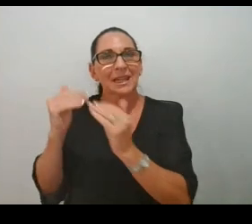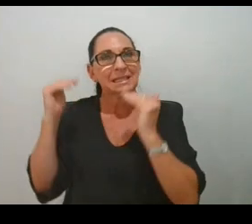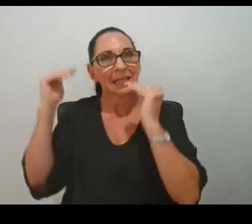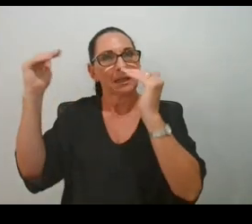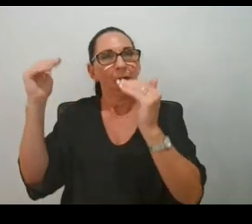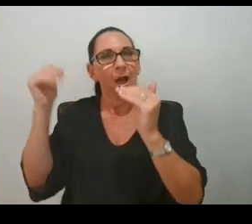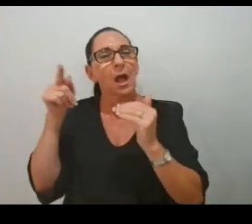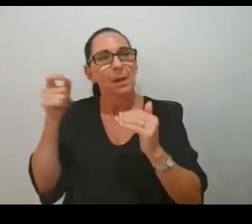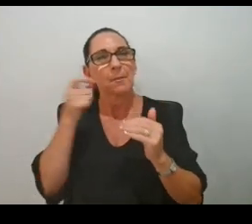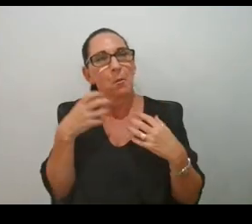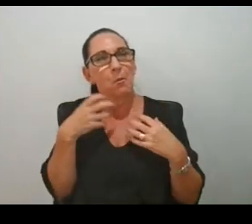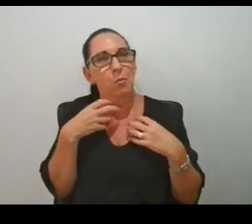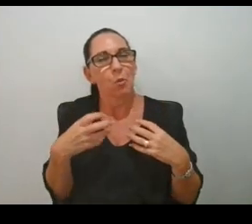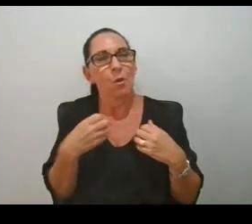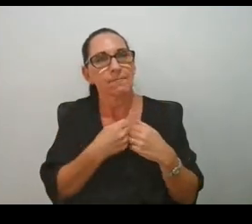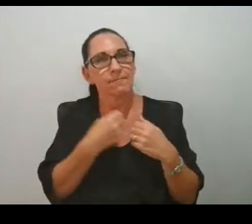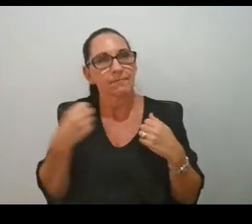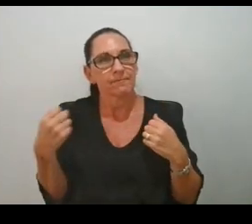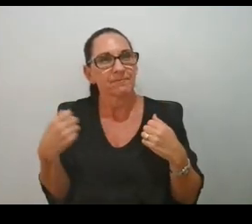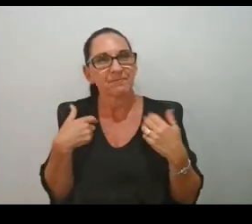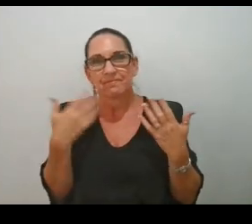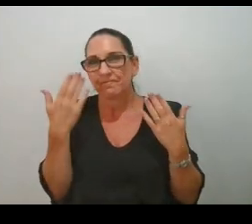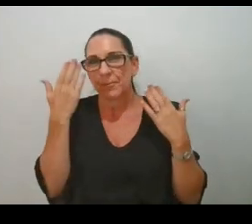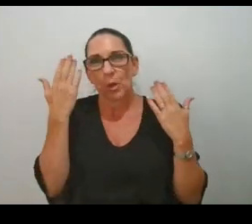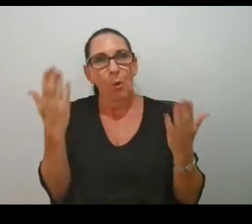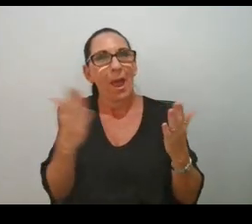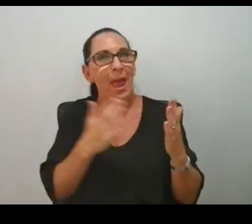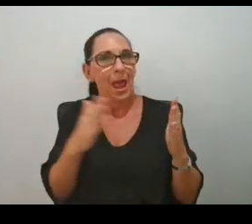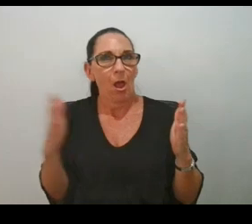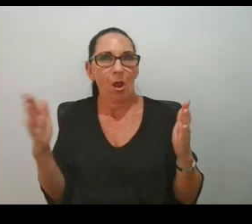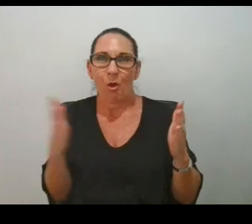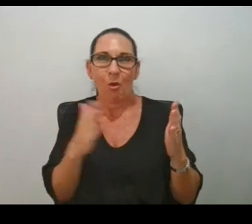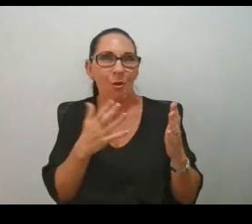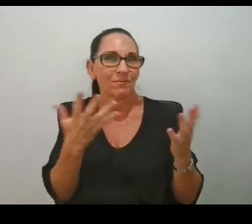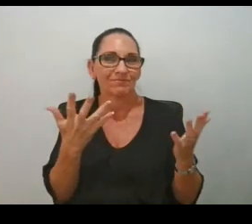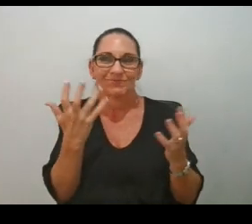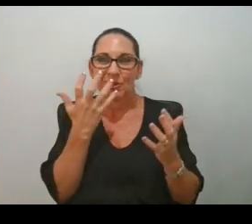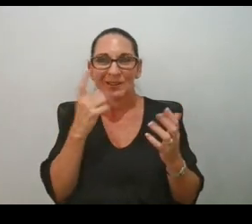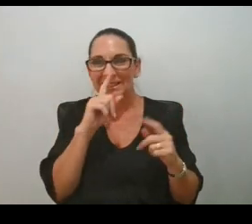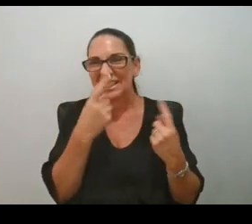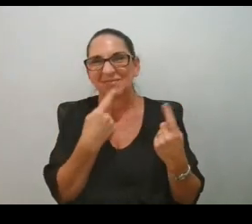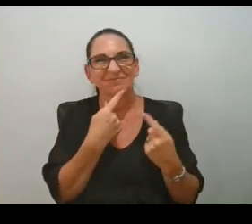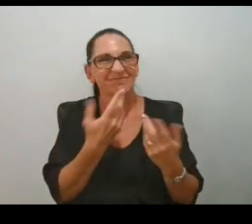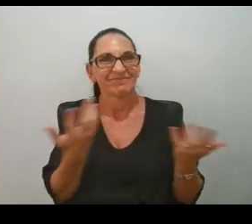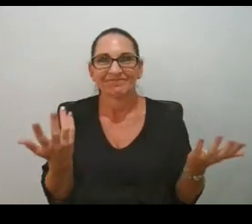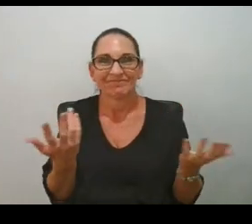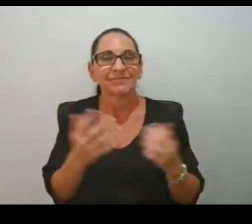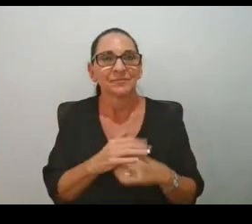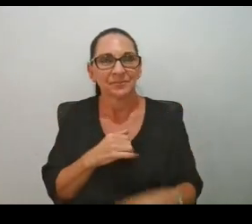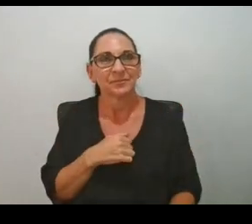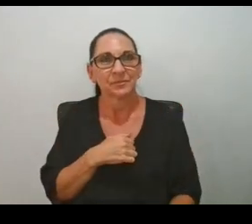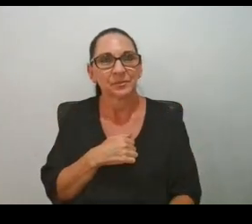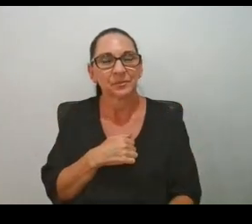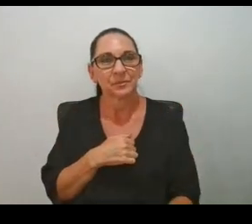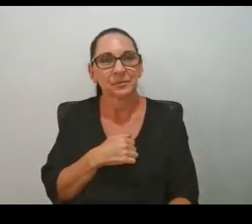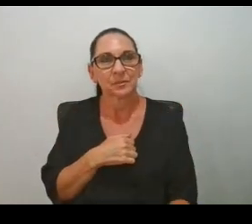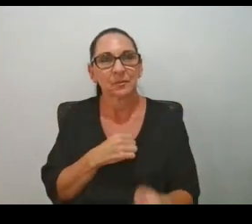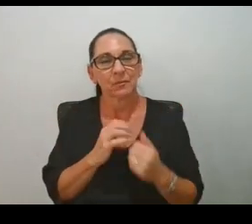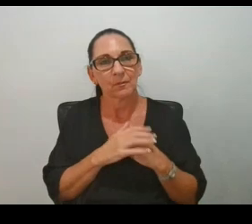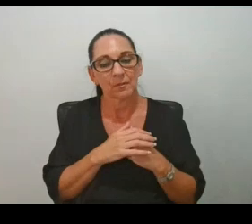time I'm sorry I can't give you the time frames today I don't I don't have um but and I and I I